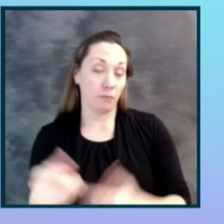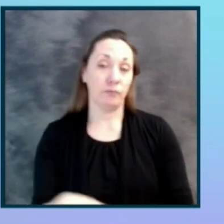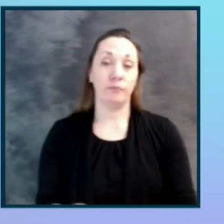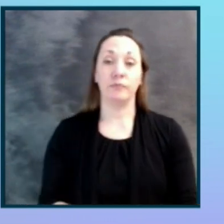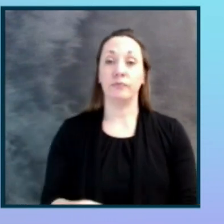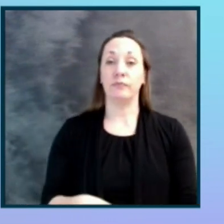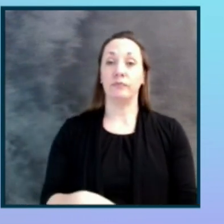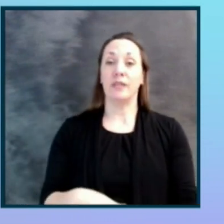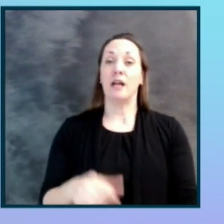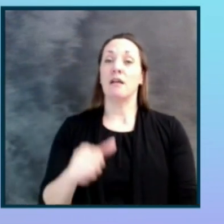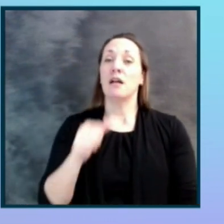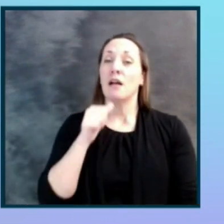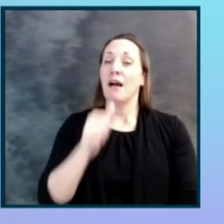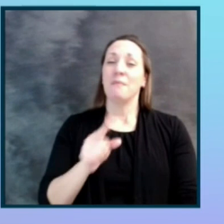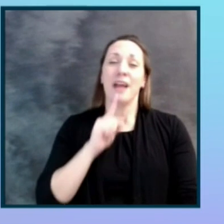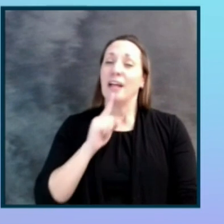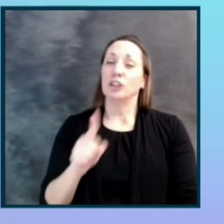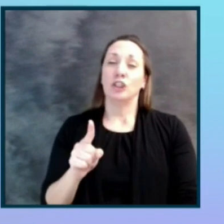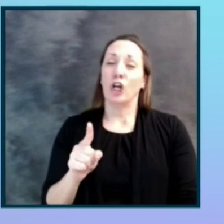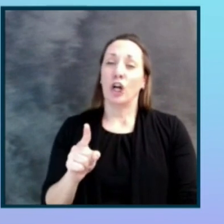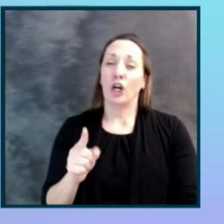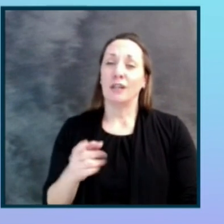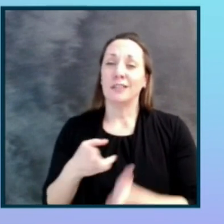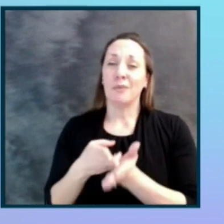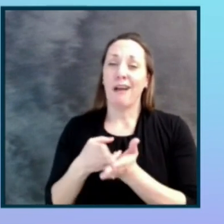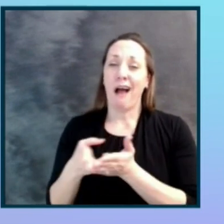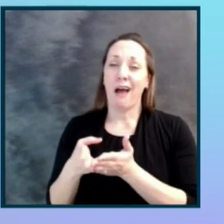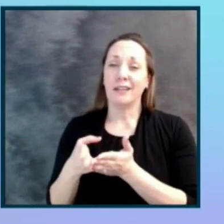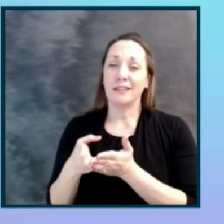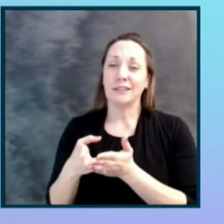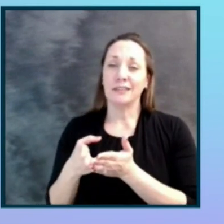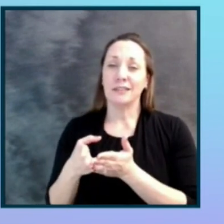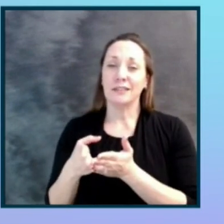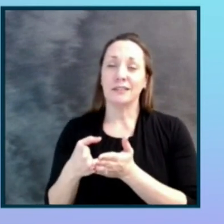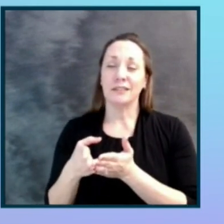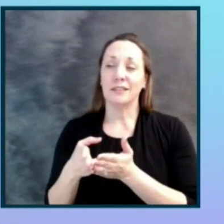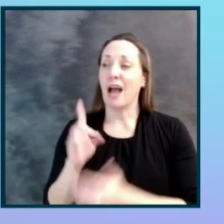I'm not sure to be honest. The only reason I know about this DOJ thing